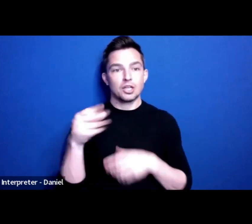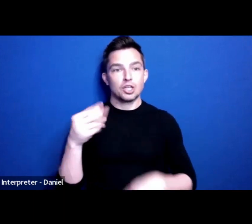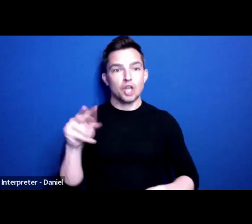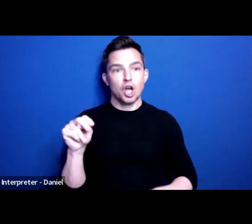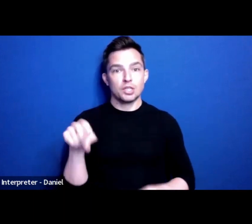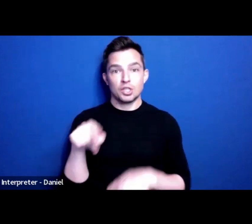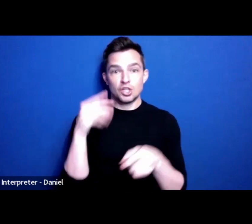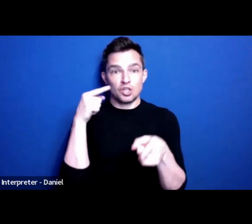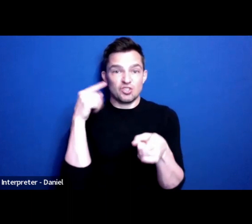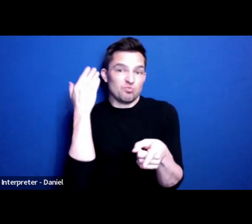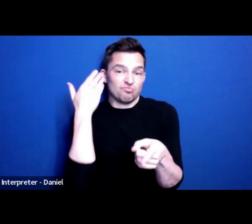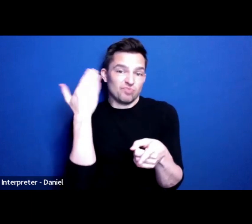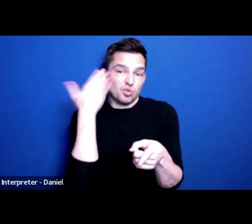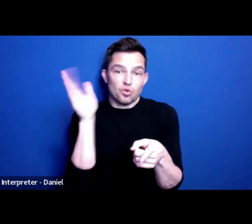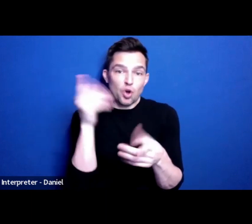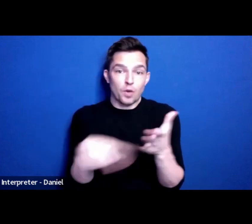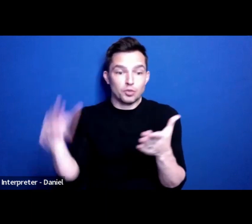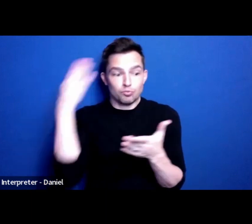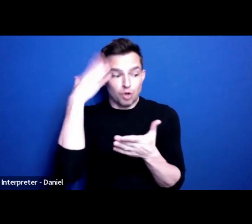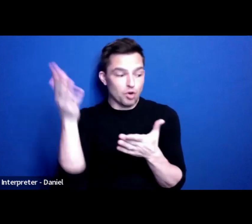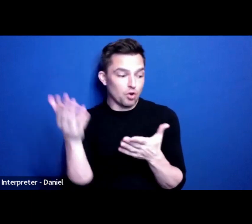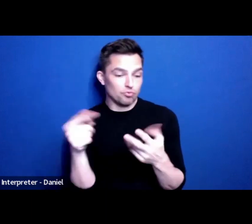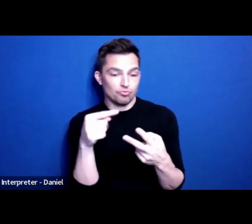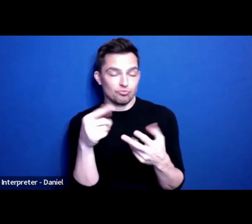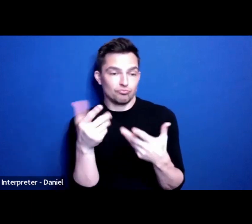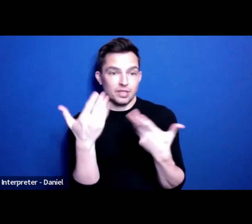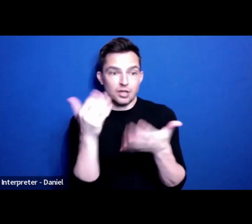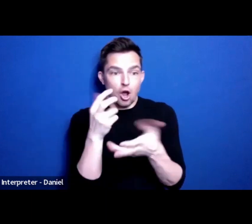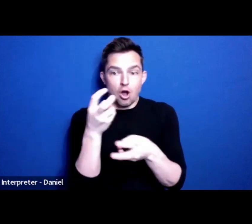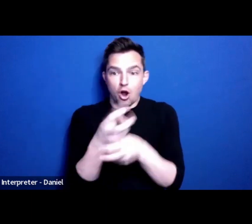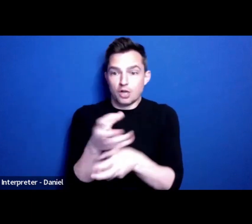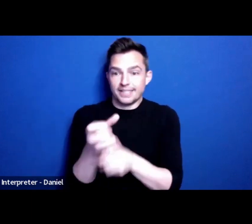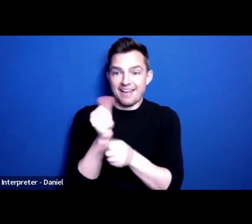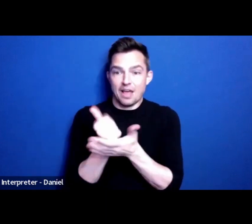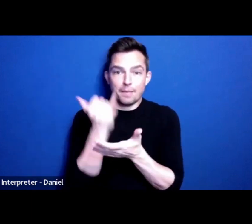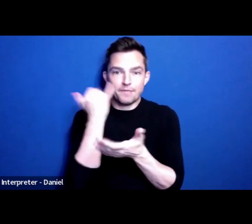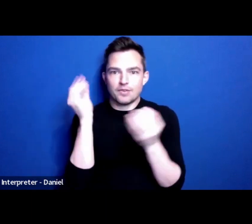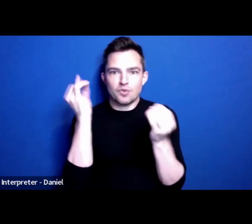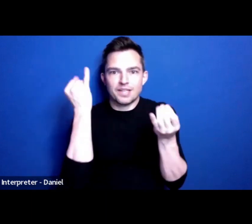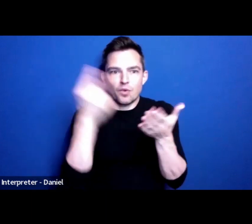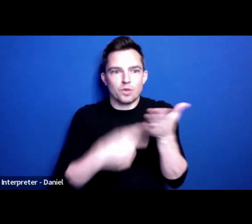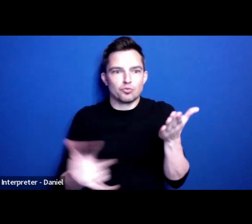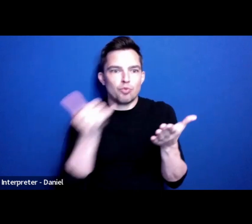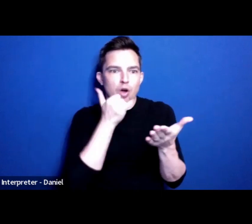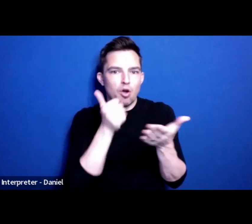you don't know, you know, so it was kind of hard to get out when I had no idea what was even wrong with me. And for years,